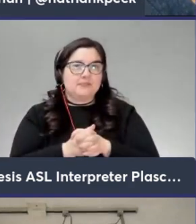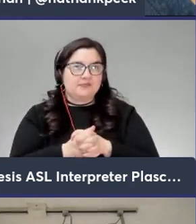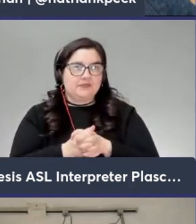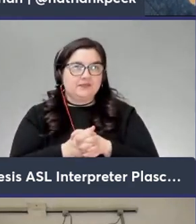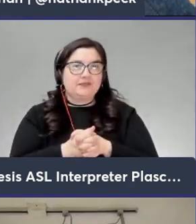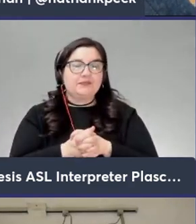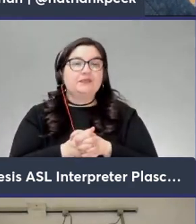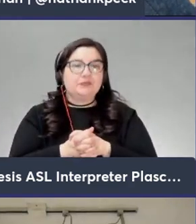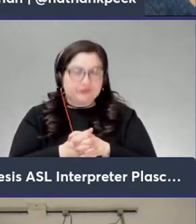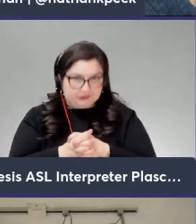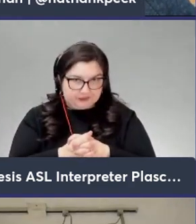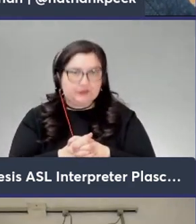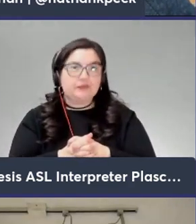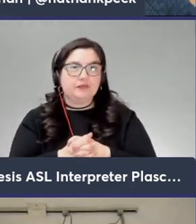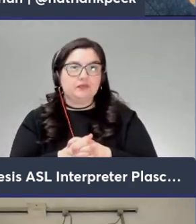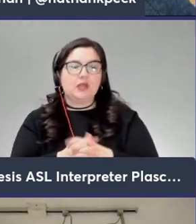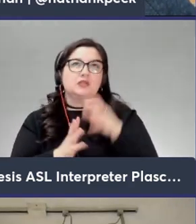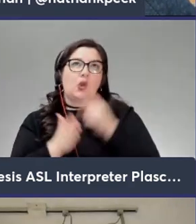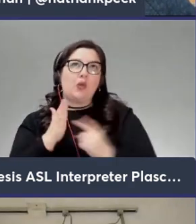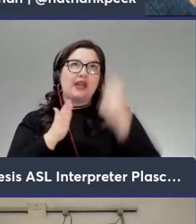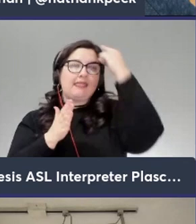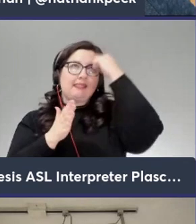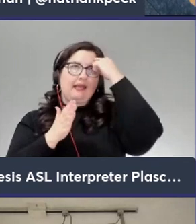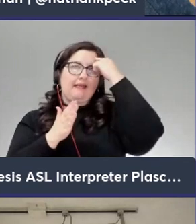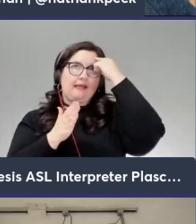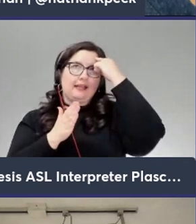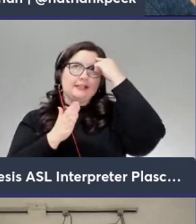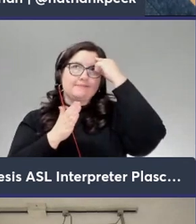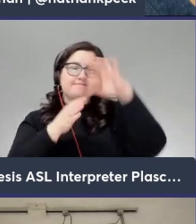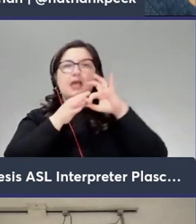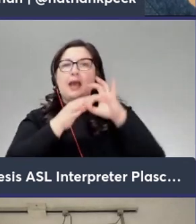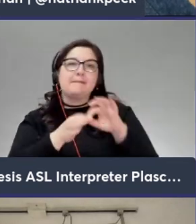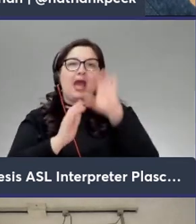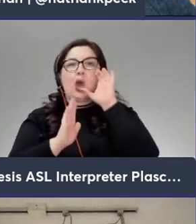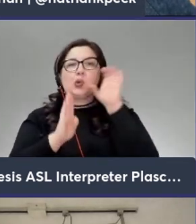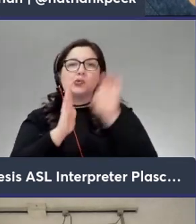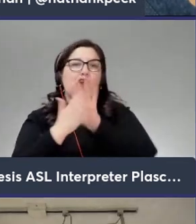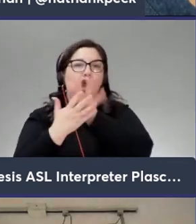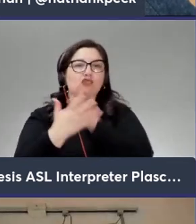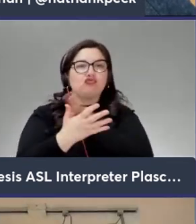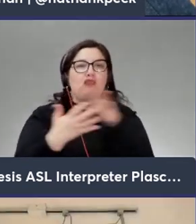we wanna think about a graph. So I've just randomly generated a graph here.